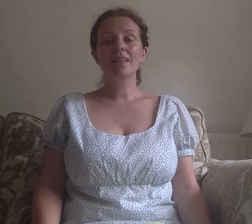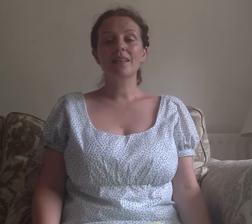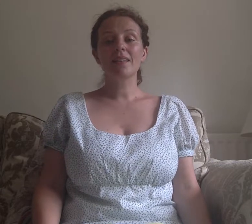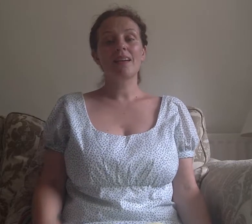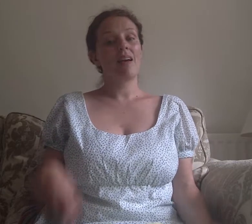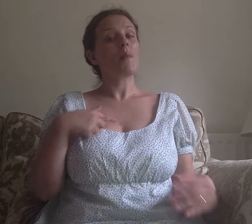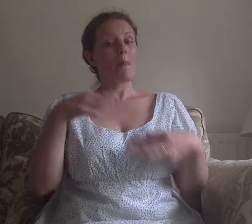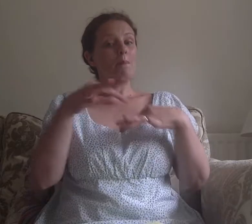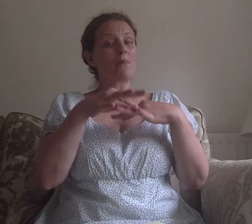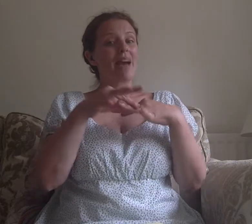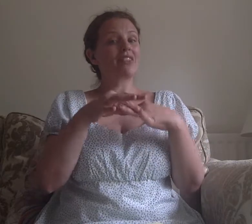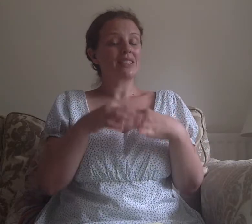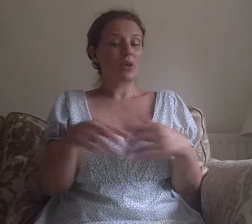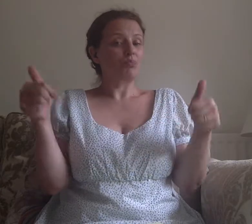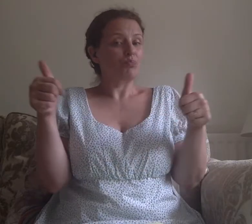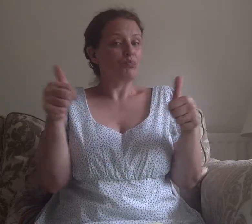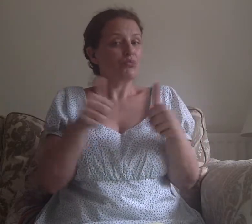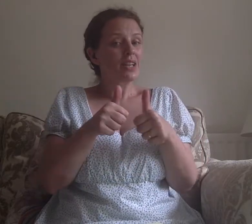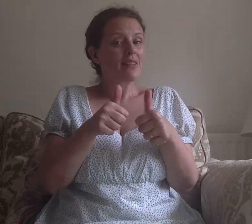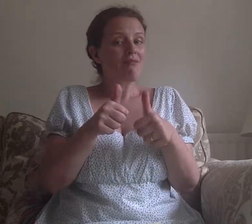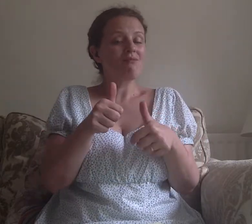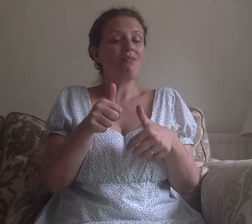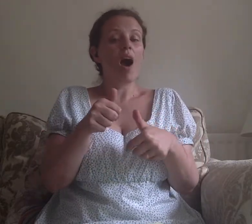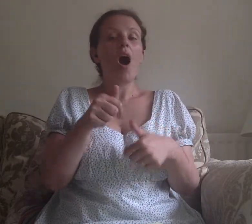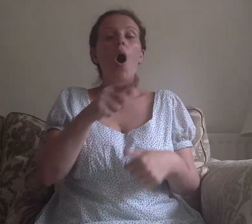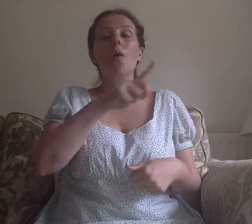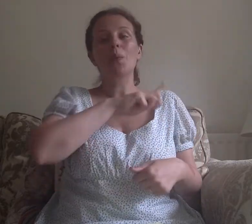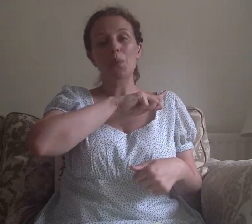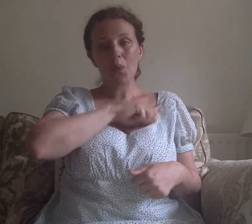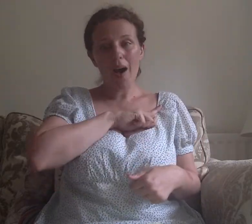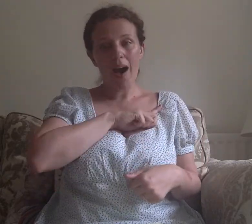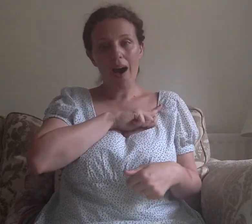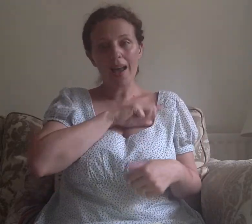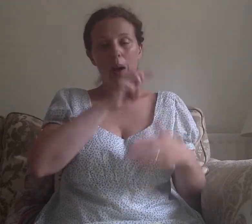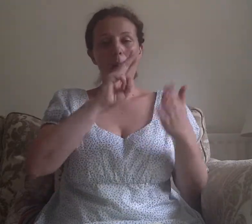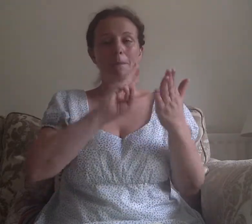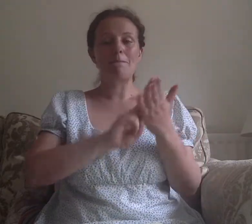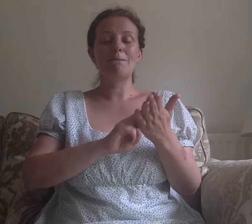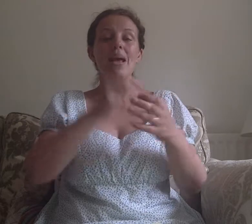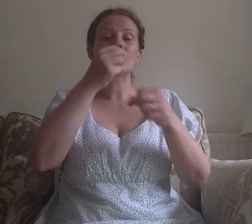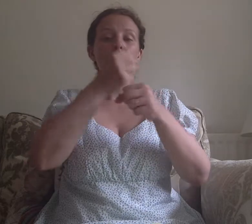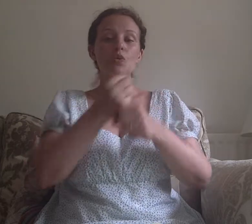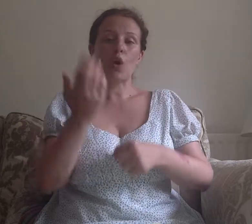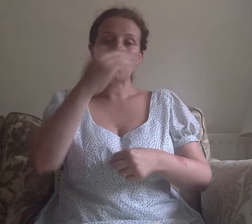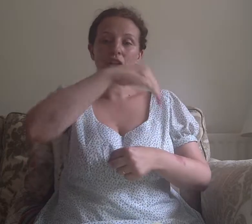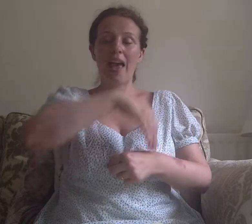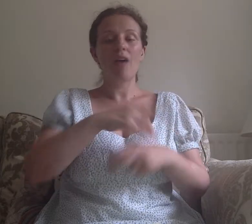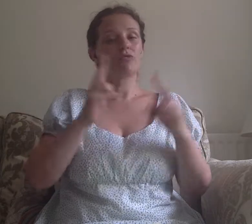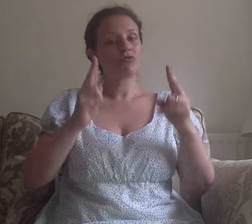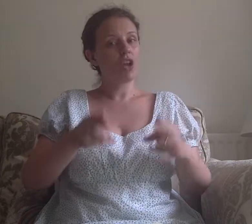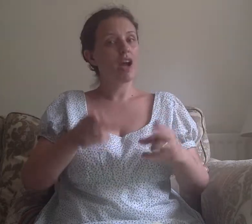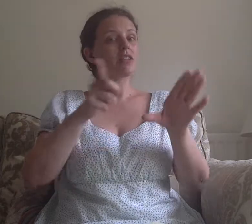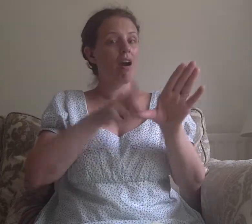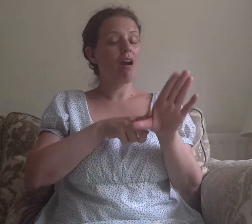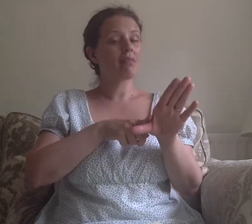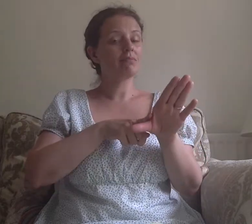The marriage was a brief because Miss Churchill died young.